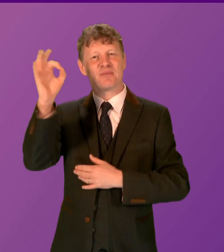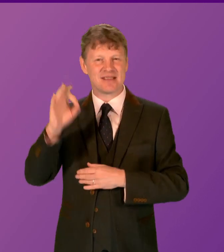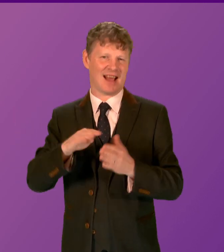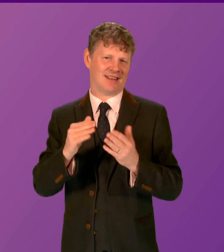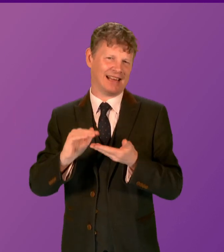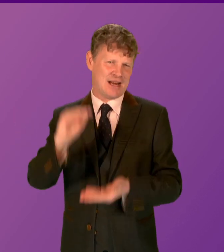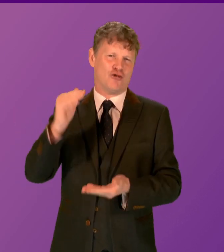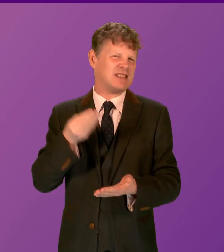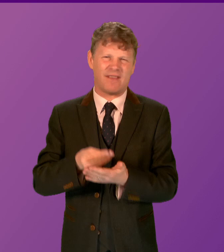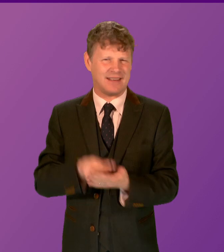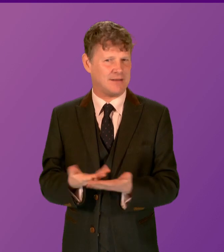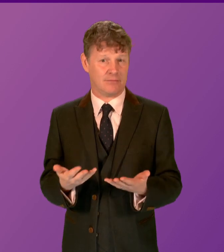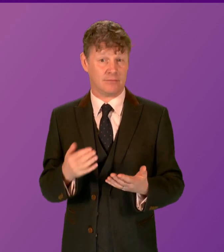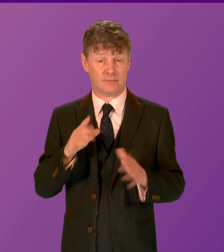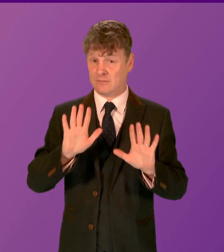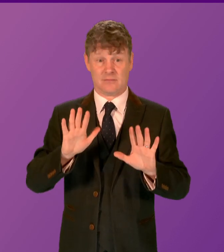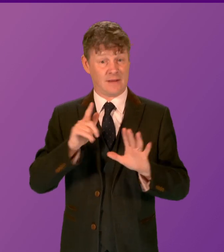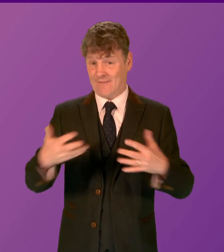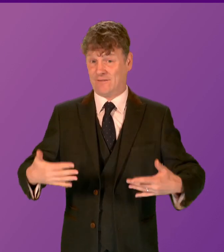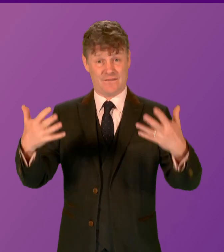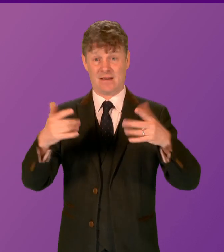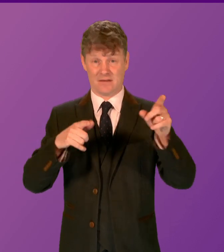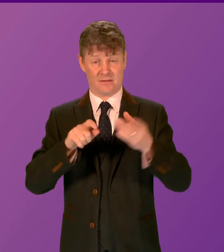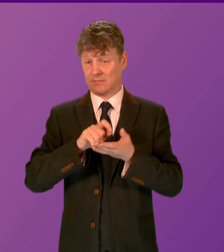2023-24, according to Audit Scotland figures that were recently published.